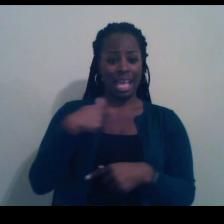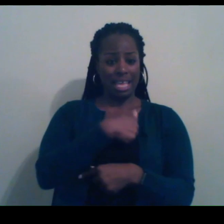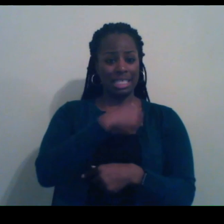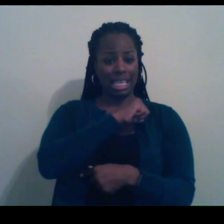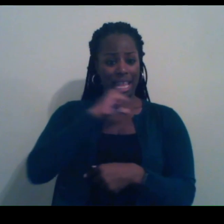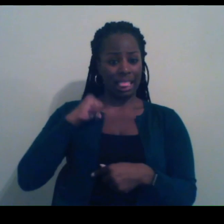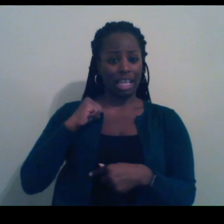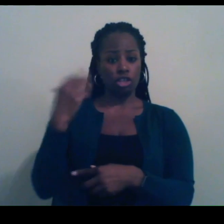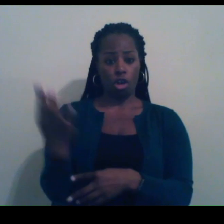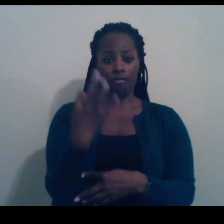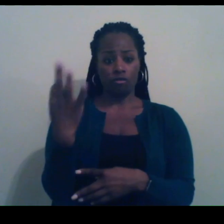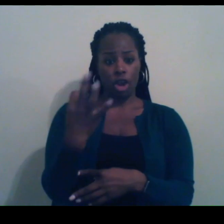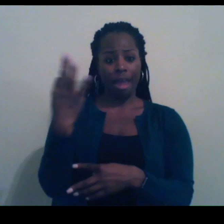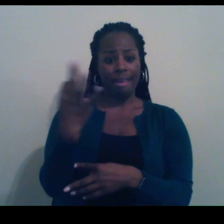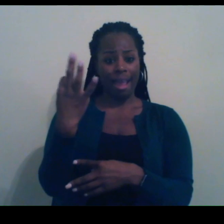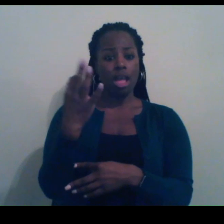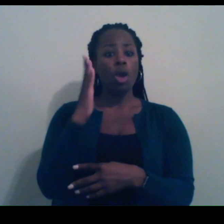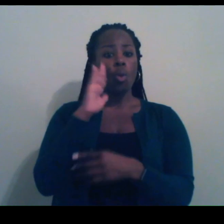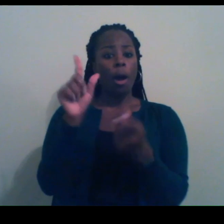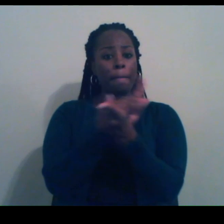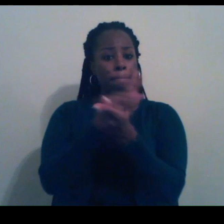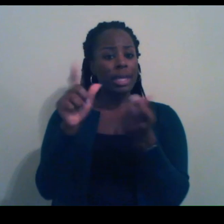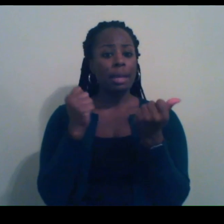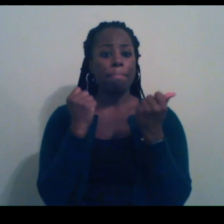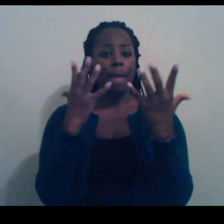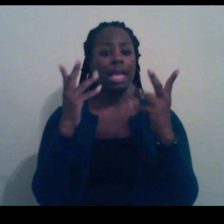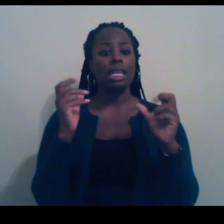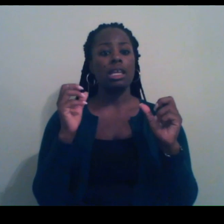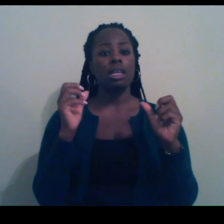meet a lot of the wonderful people that form the backbone of this great